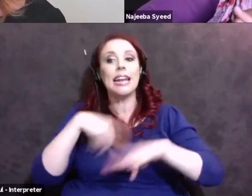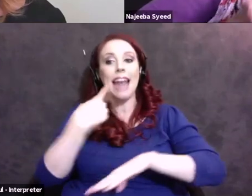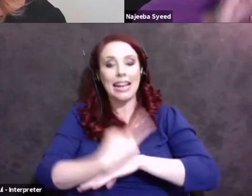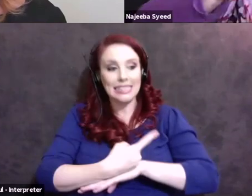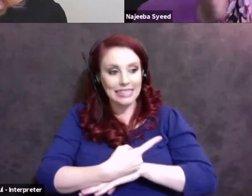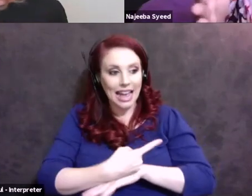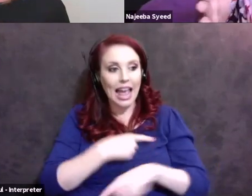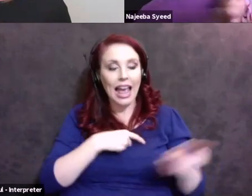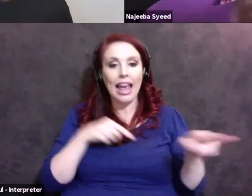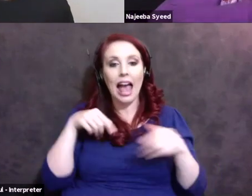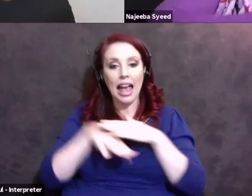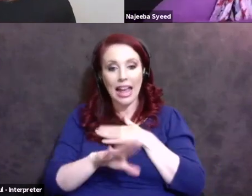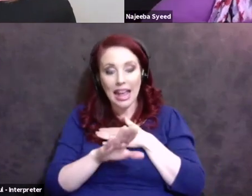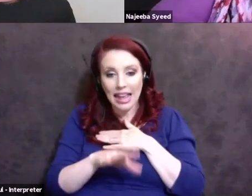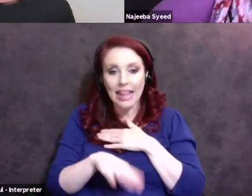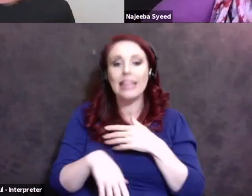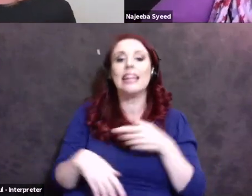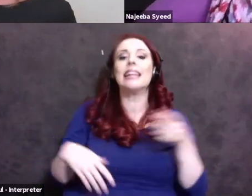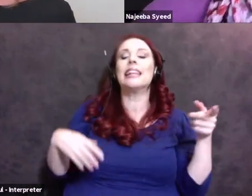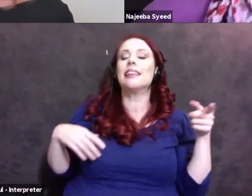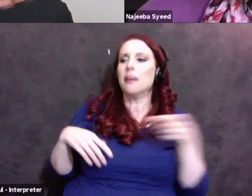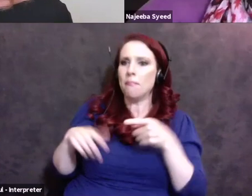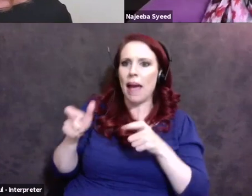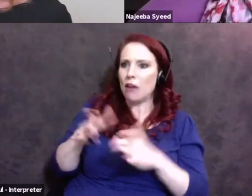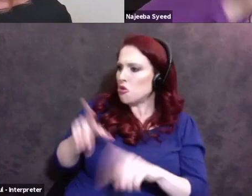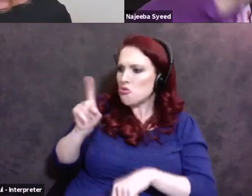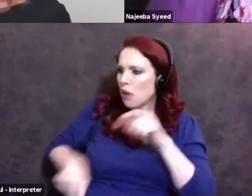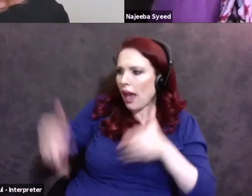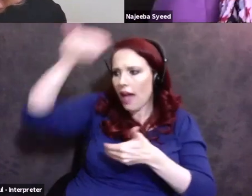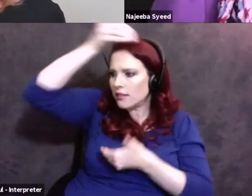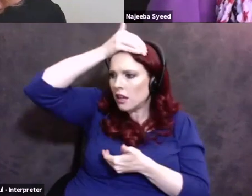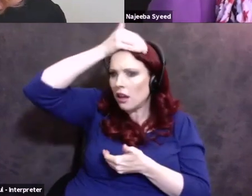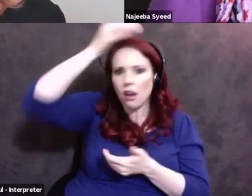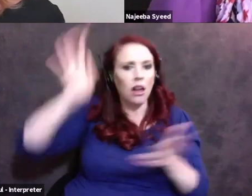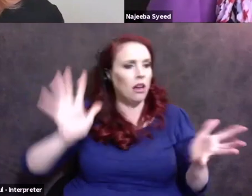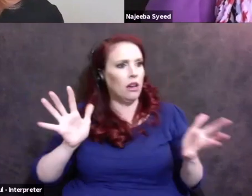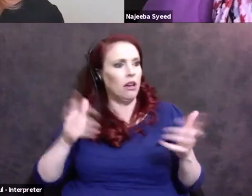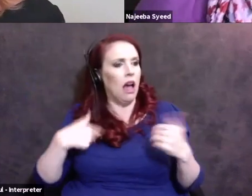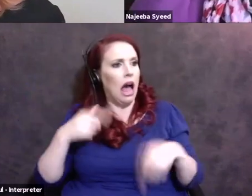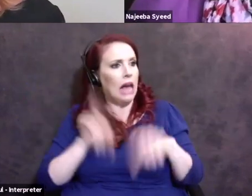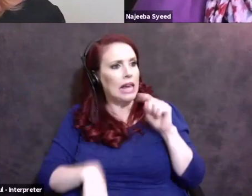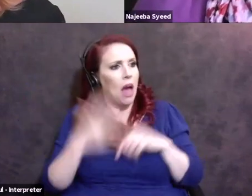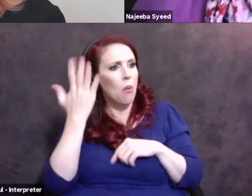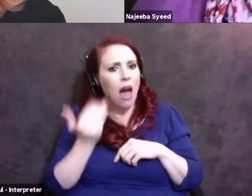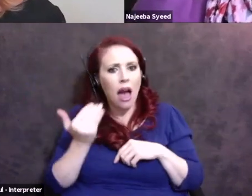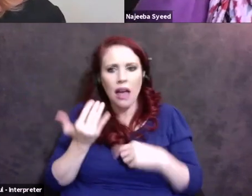I didn't want to wear a smock because it was ugly and I said oh, no, I can't wear it and why?